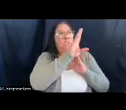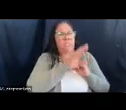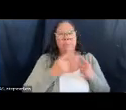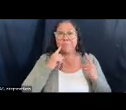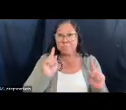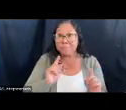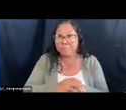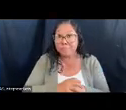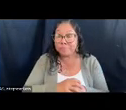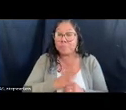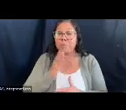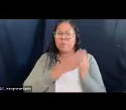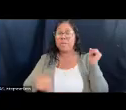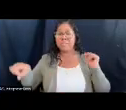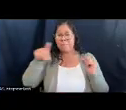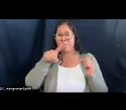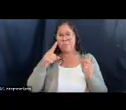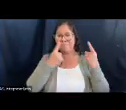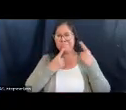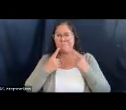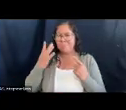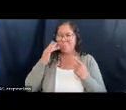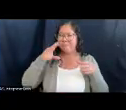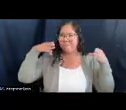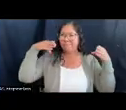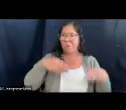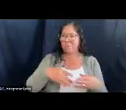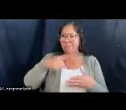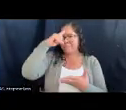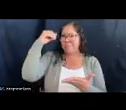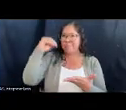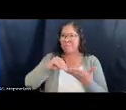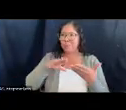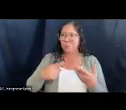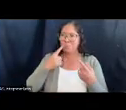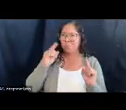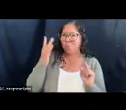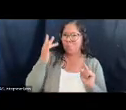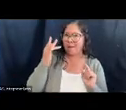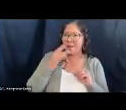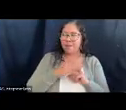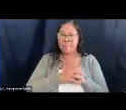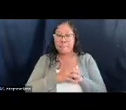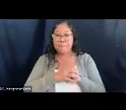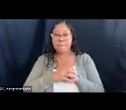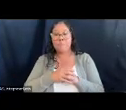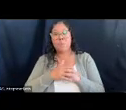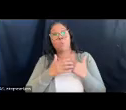So, some of you may ask, why focus on black student achievement? Well, because